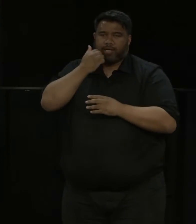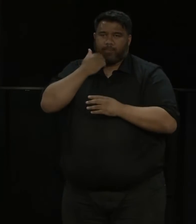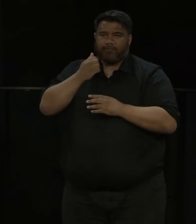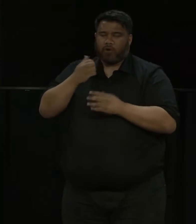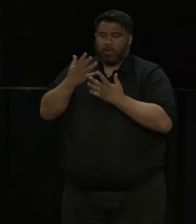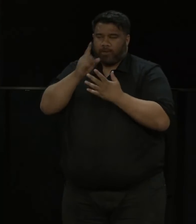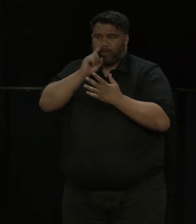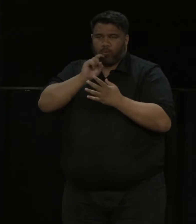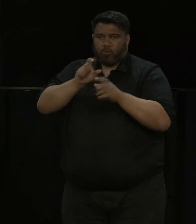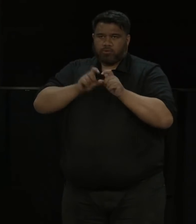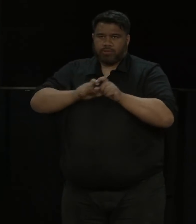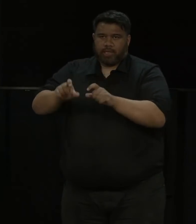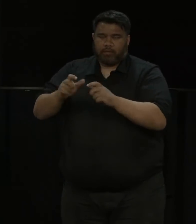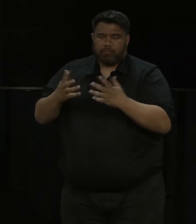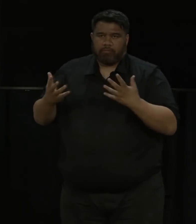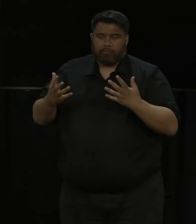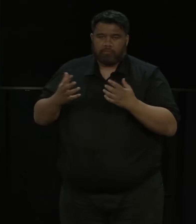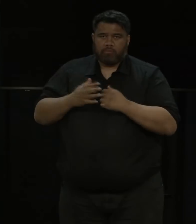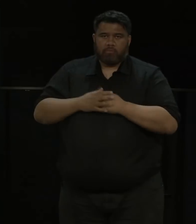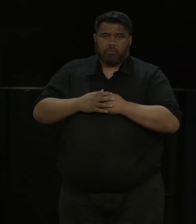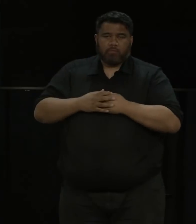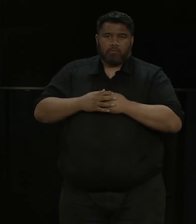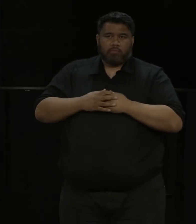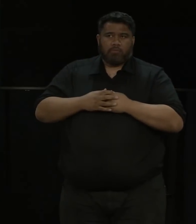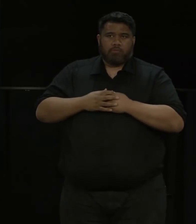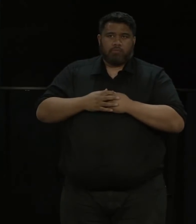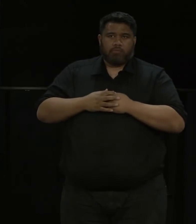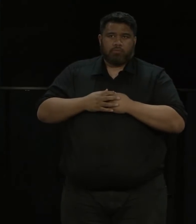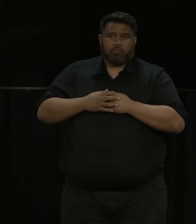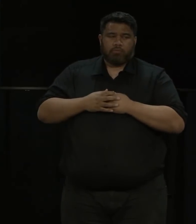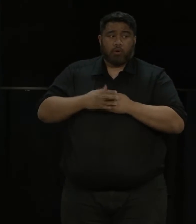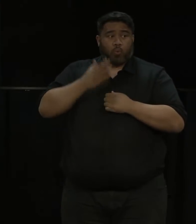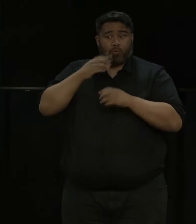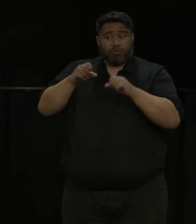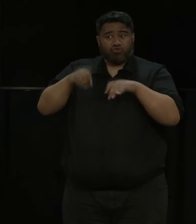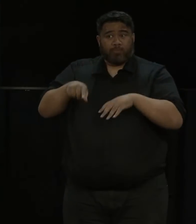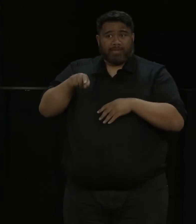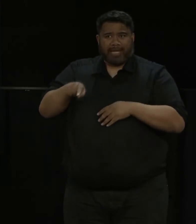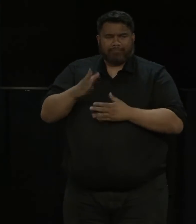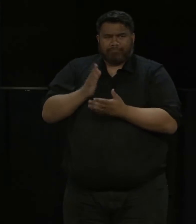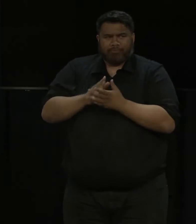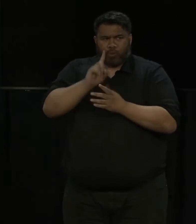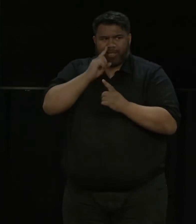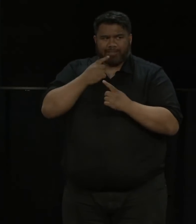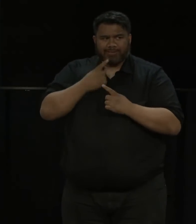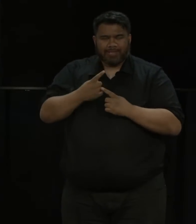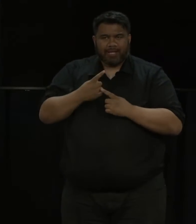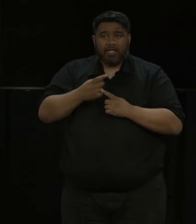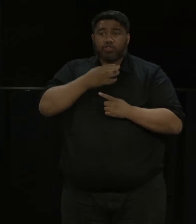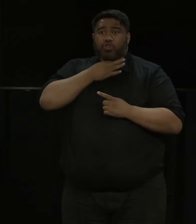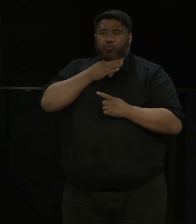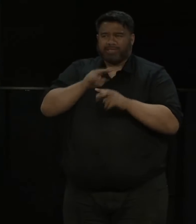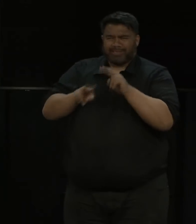the border opens. There will be more spontaneous travel, for example, when the